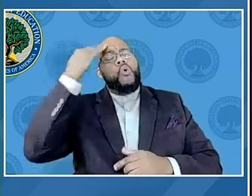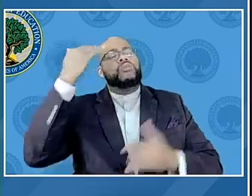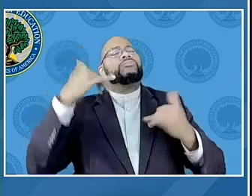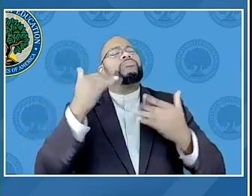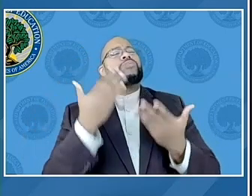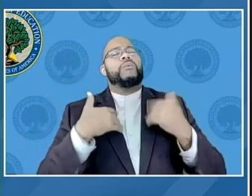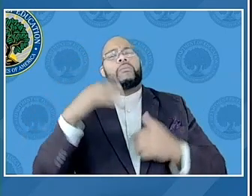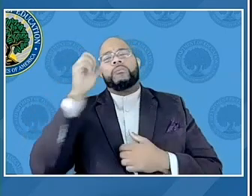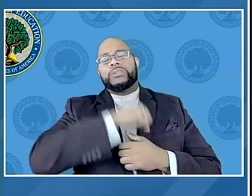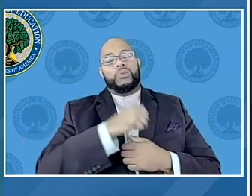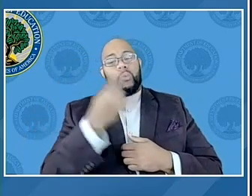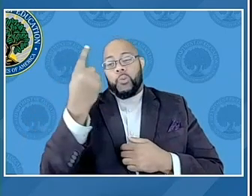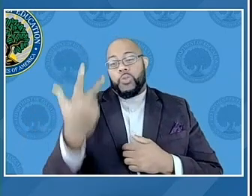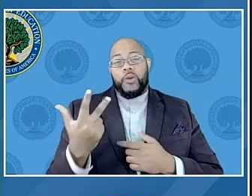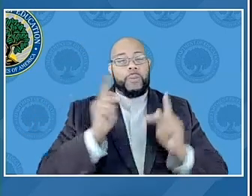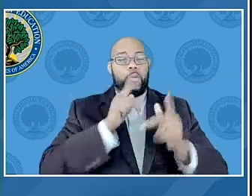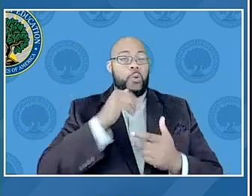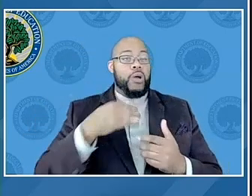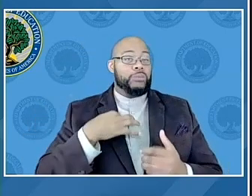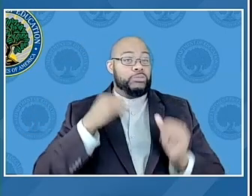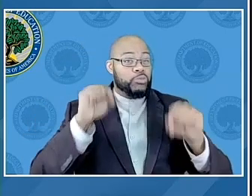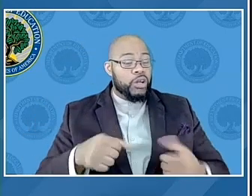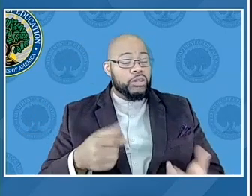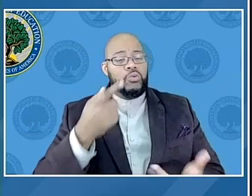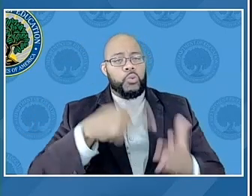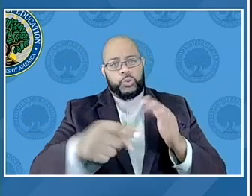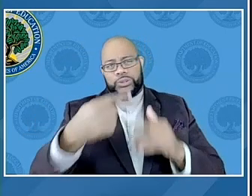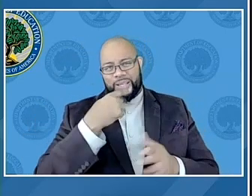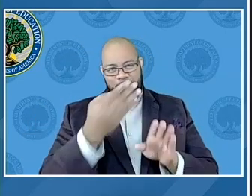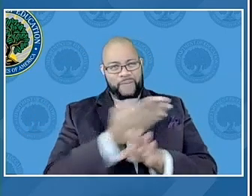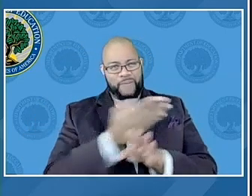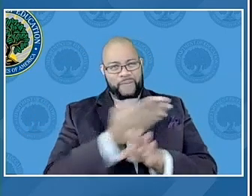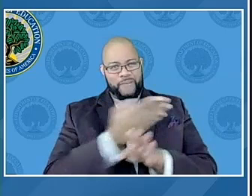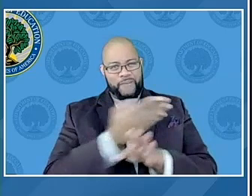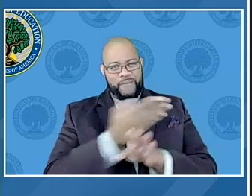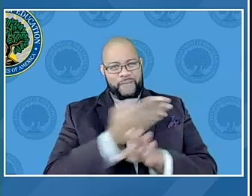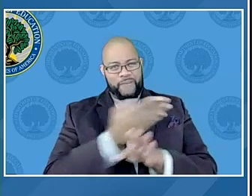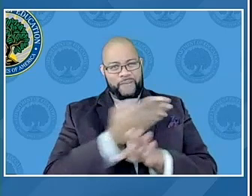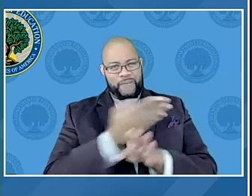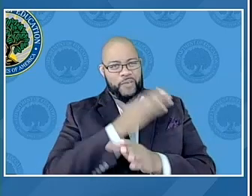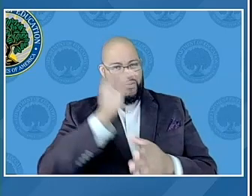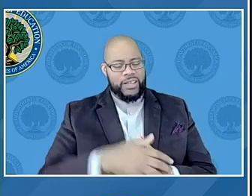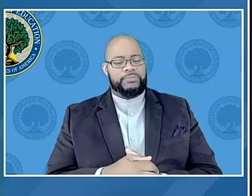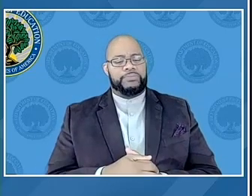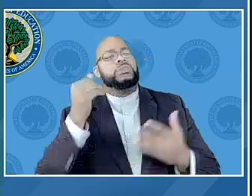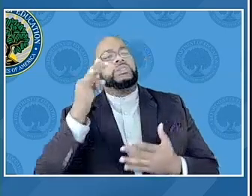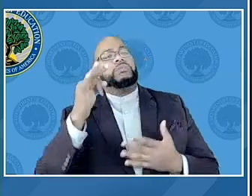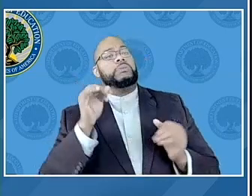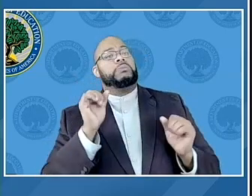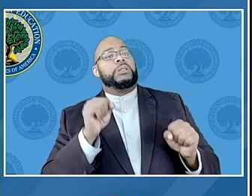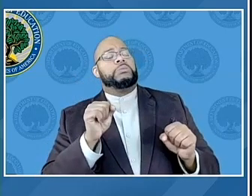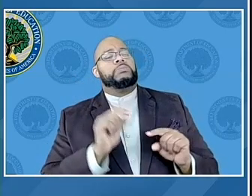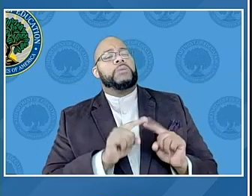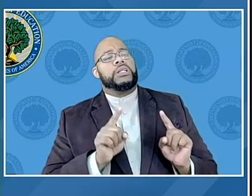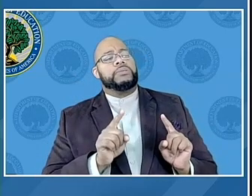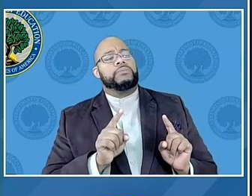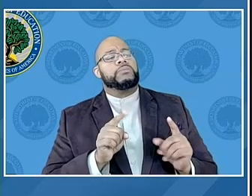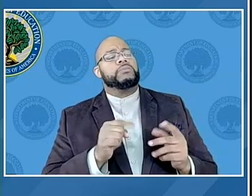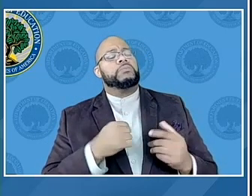people who were eligible, which is to what you were saying before as well. So I don't know if it's possible, but, you know, I wonder if there are ways to